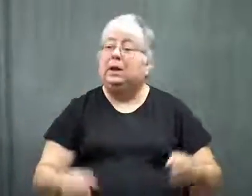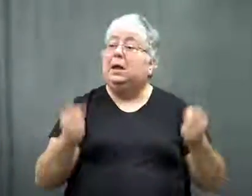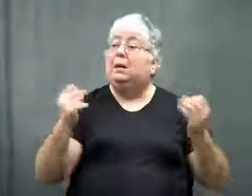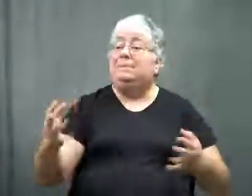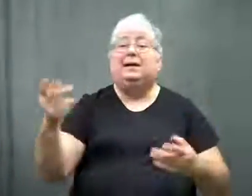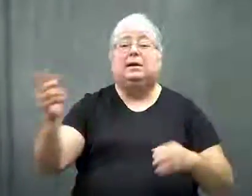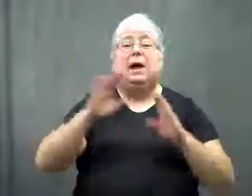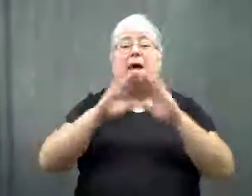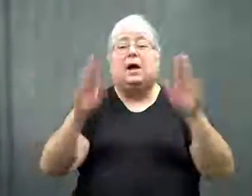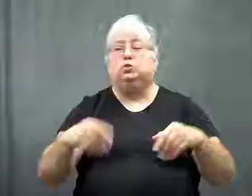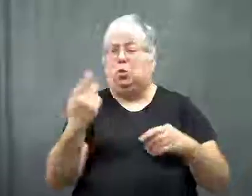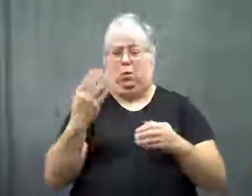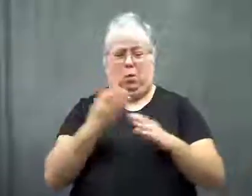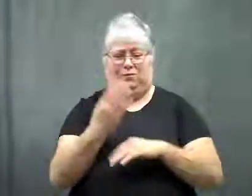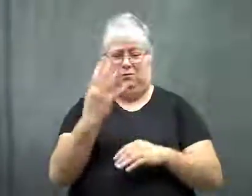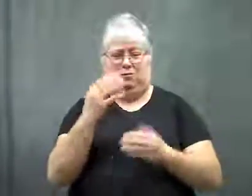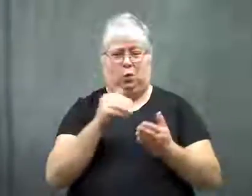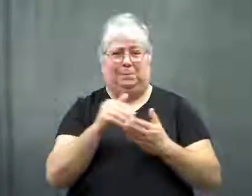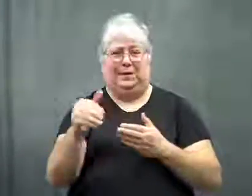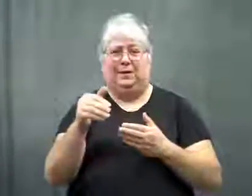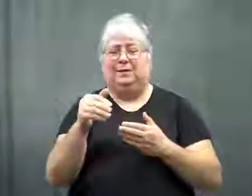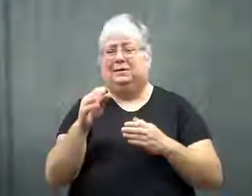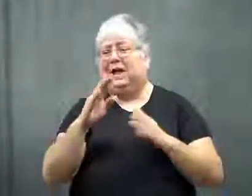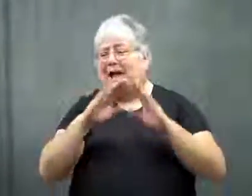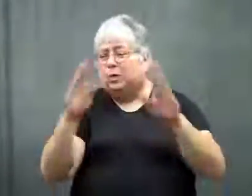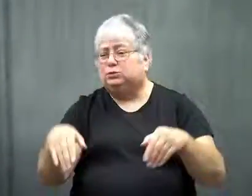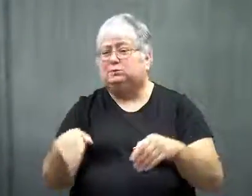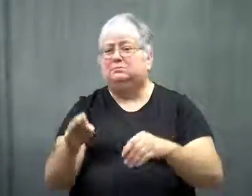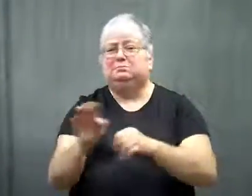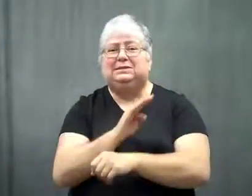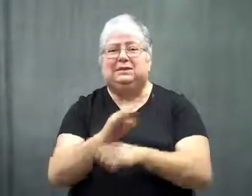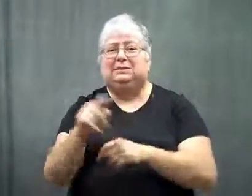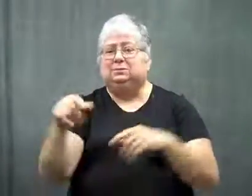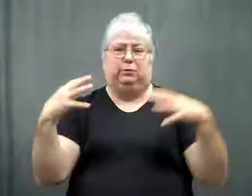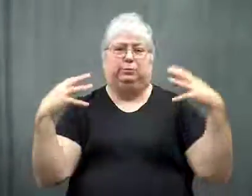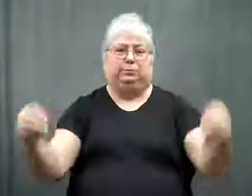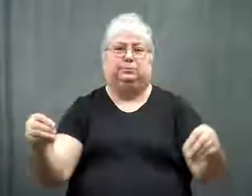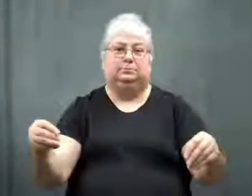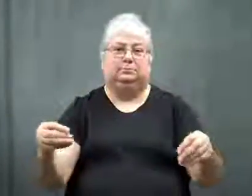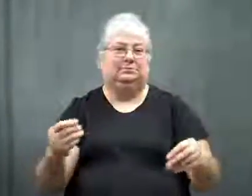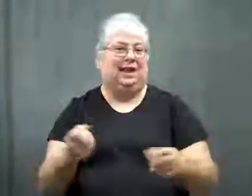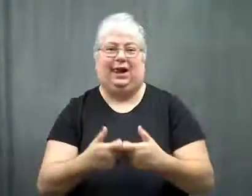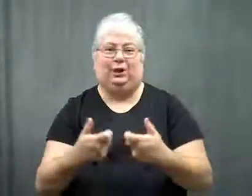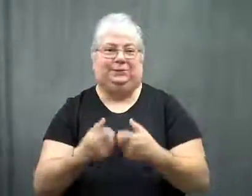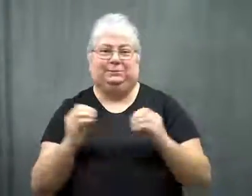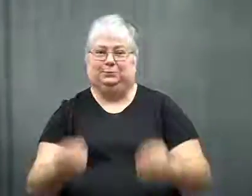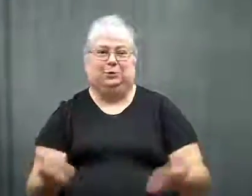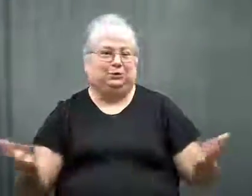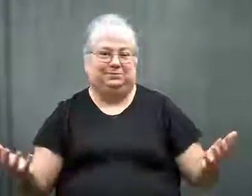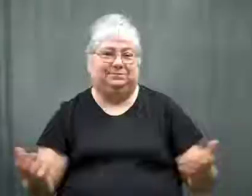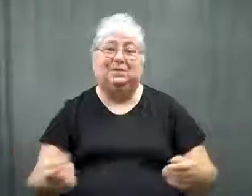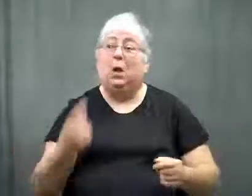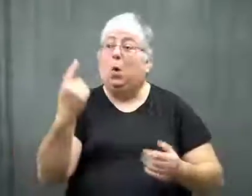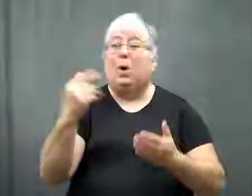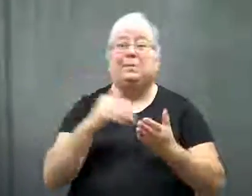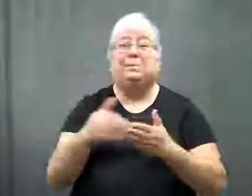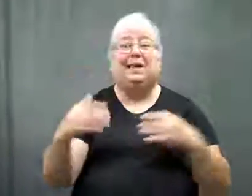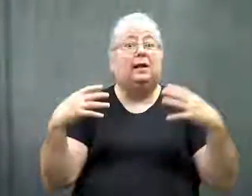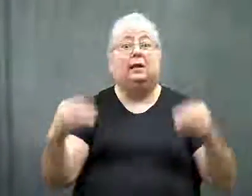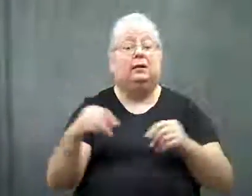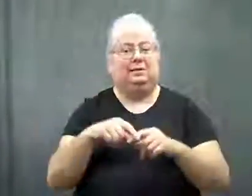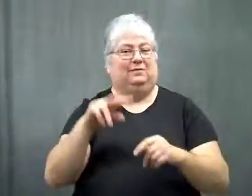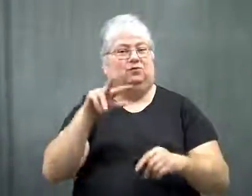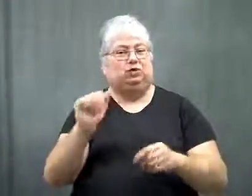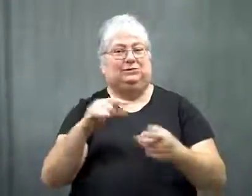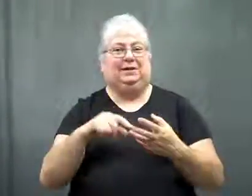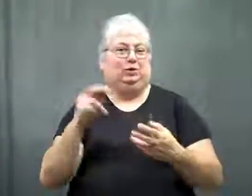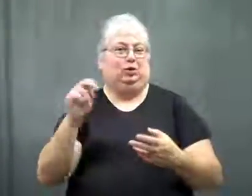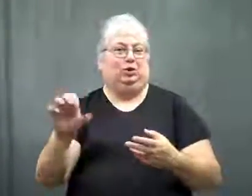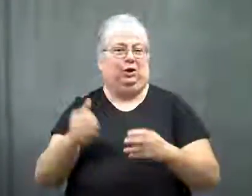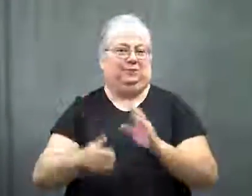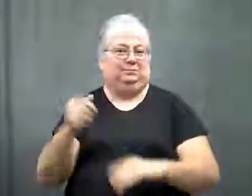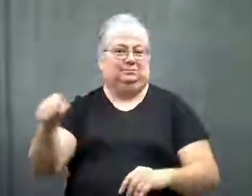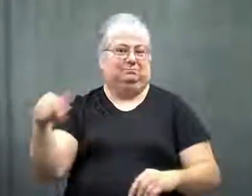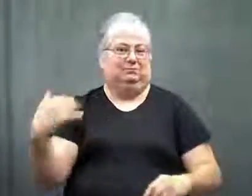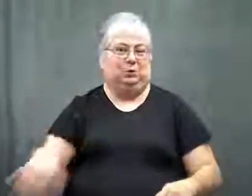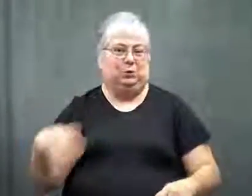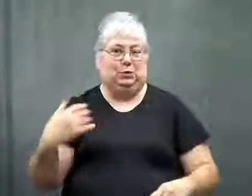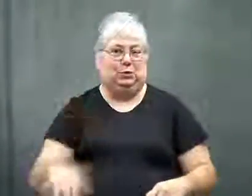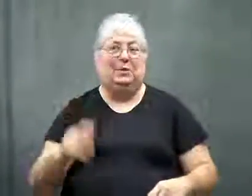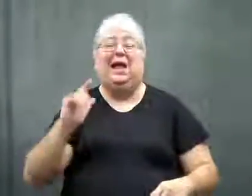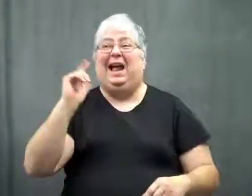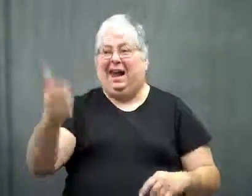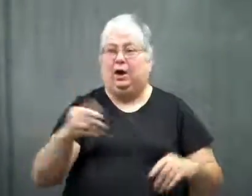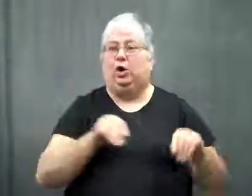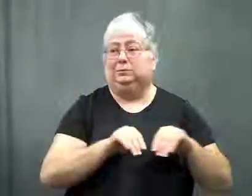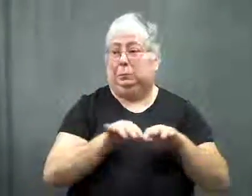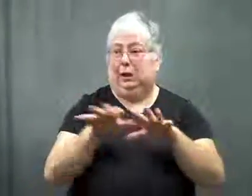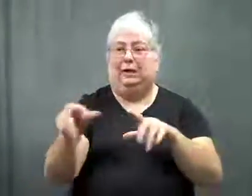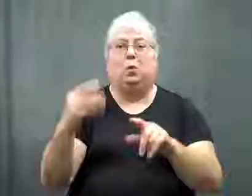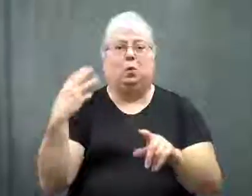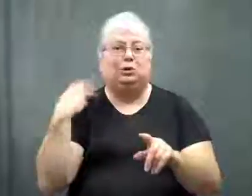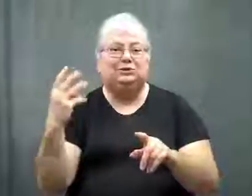Over 4 million houses and businesses have lost power.